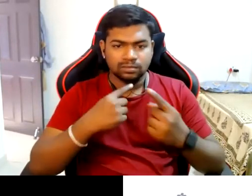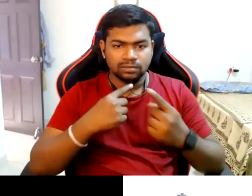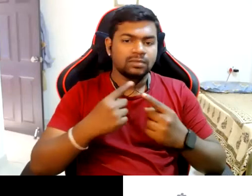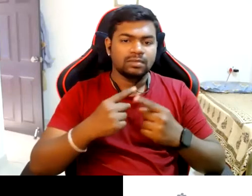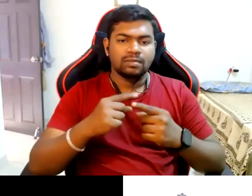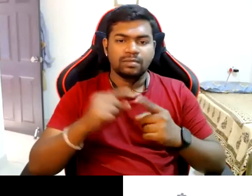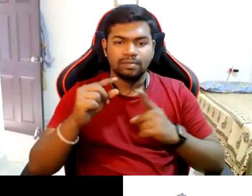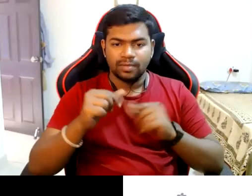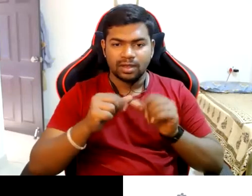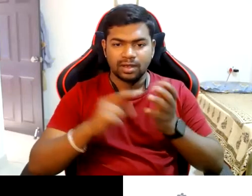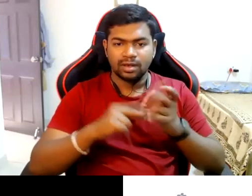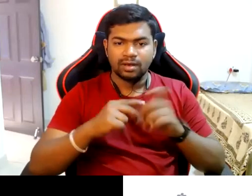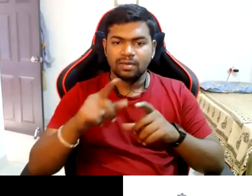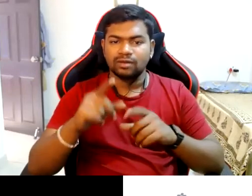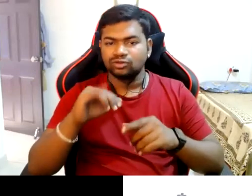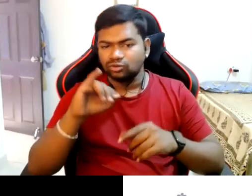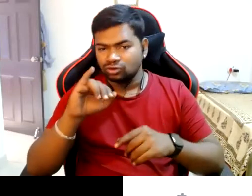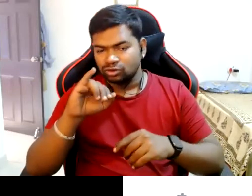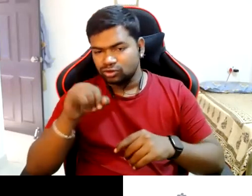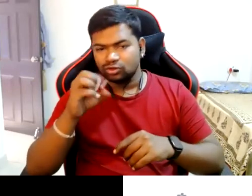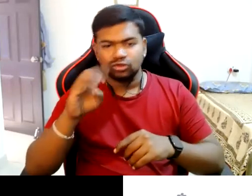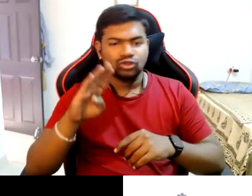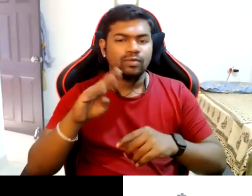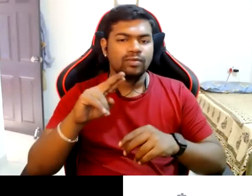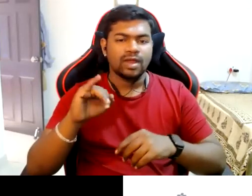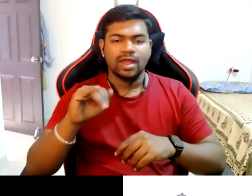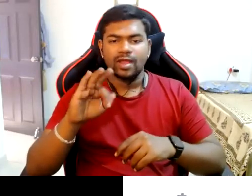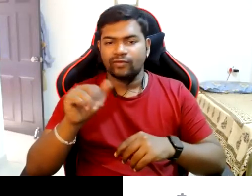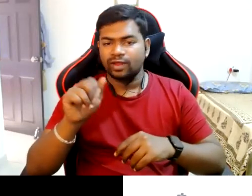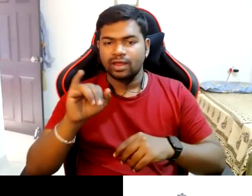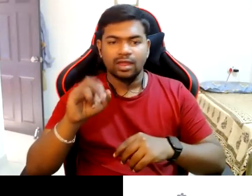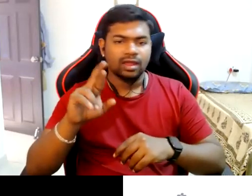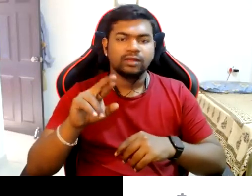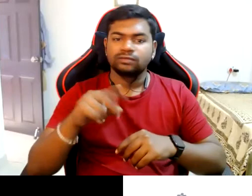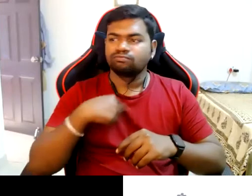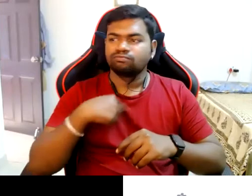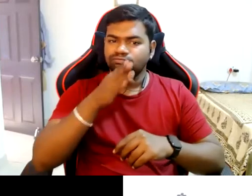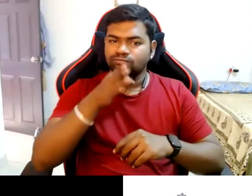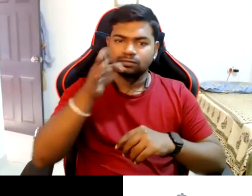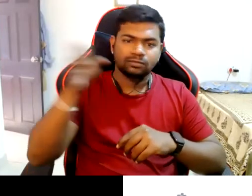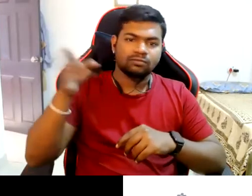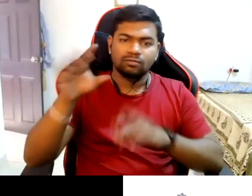that we go to job fair for people with disabilities and we actively hire them. right